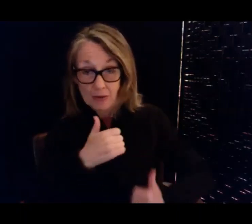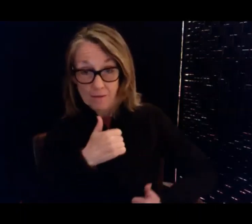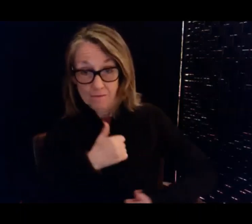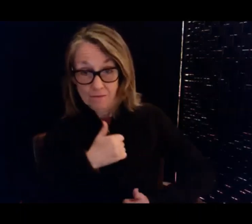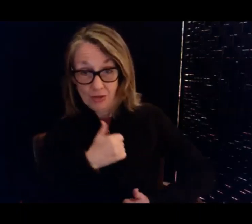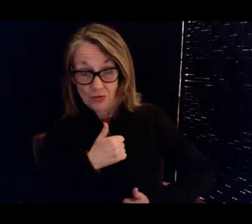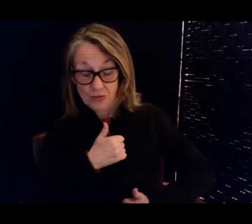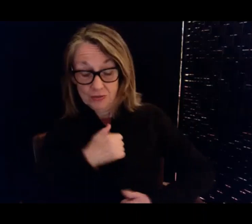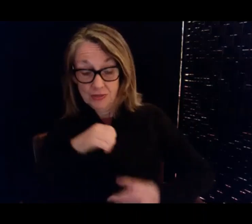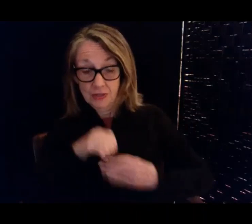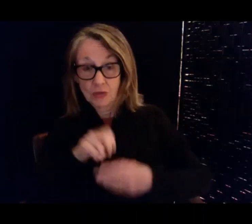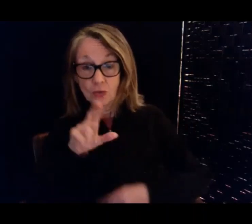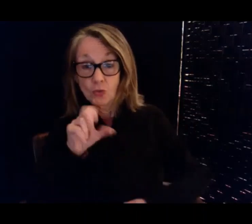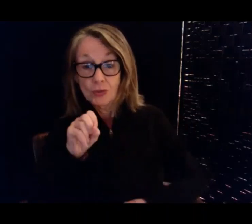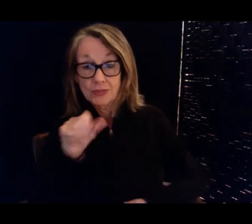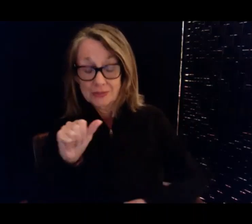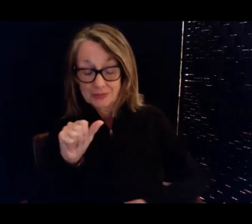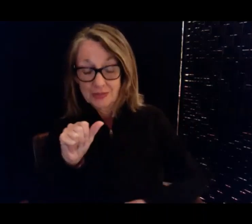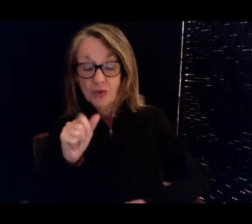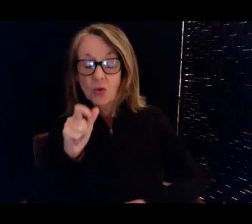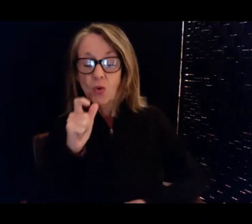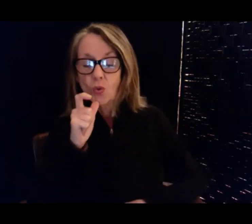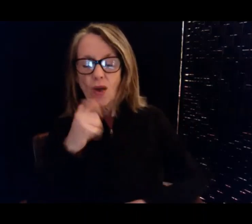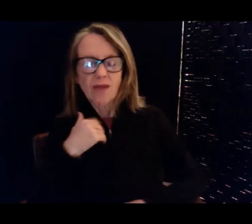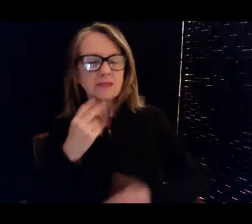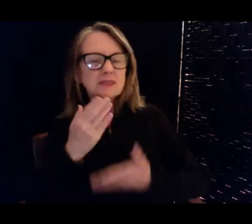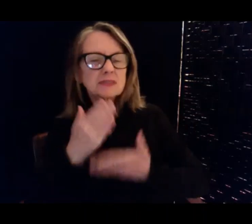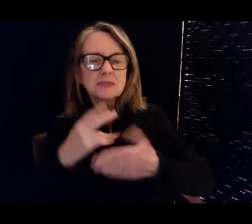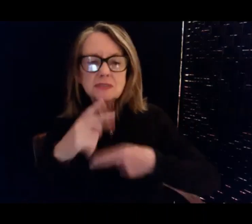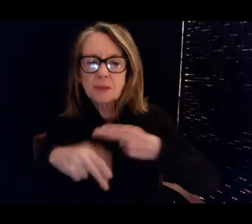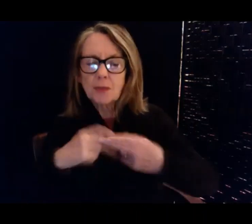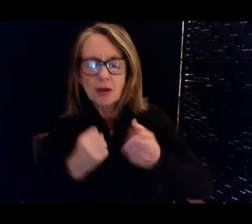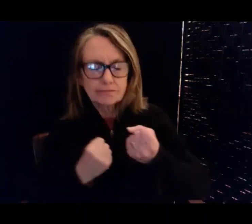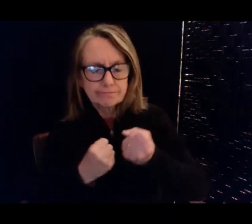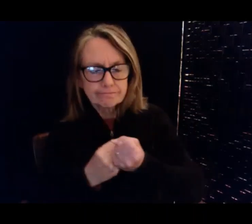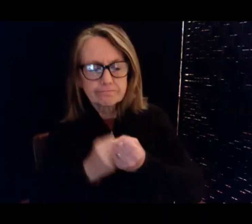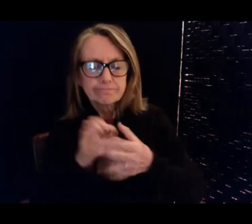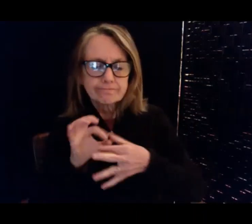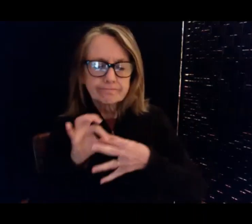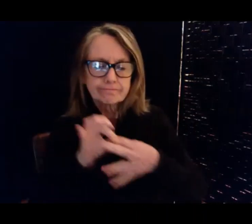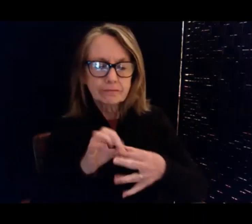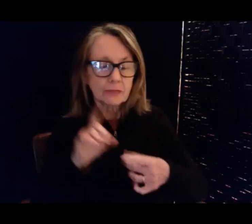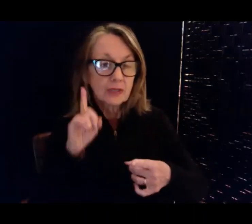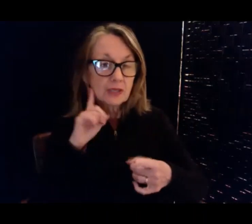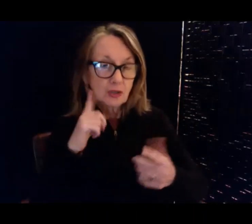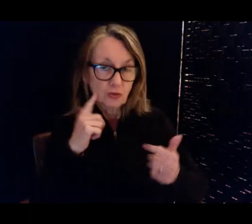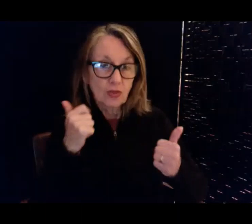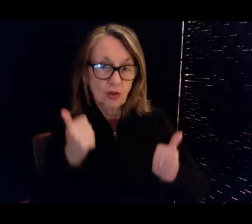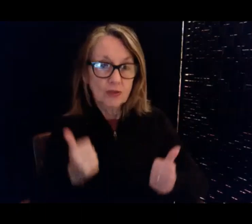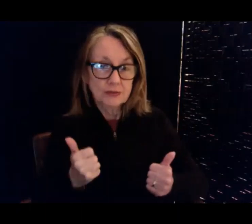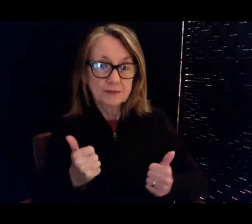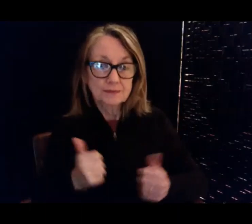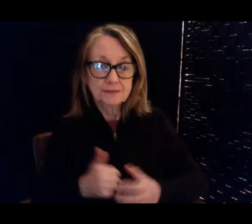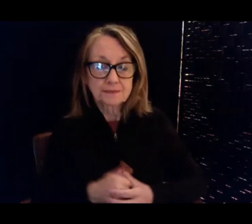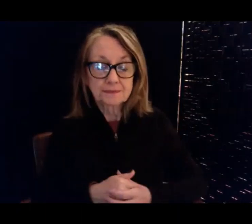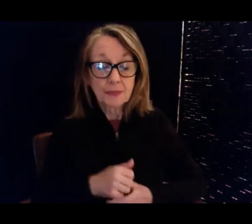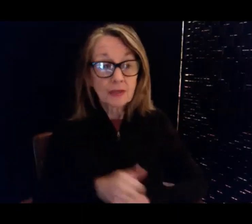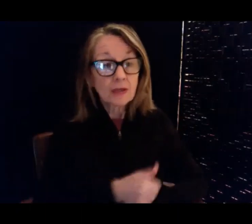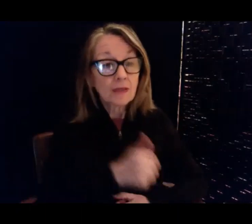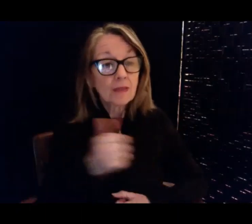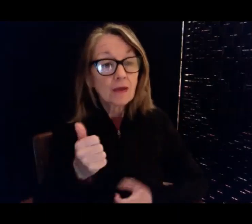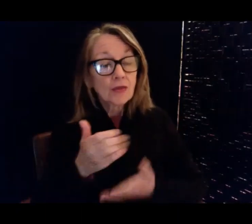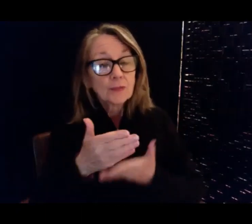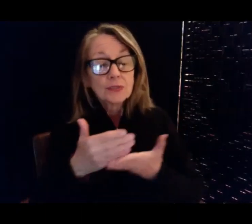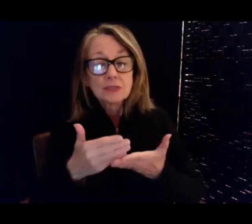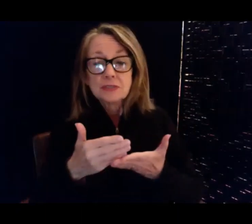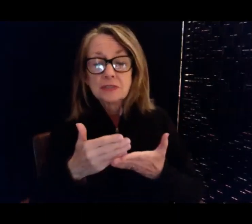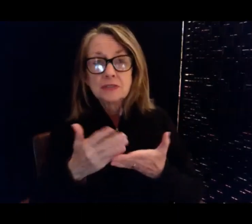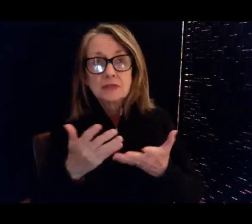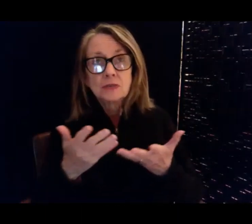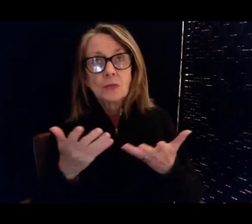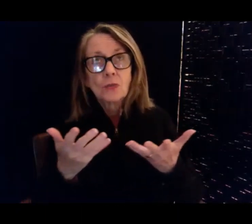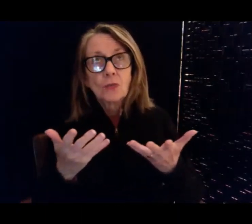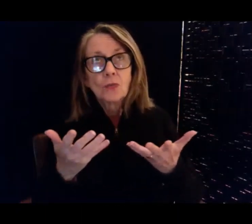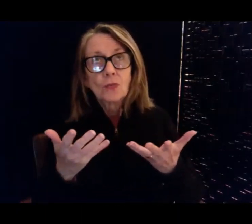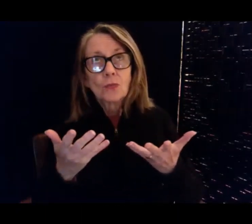kind of care for hearing loss so the other piece is what do we need to